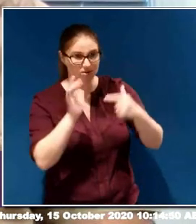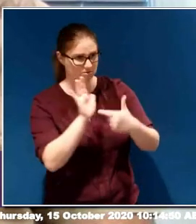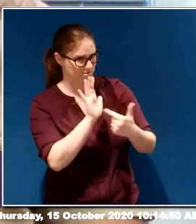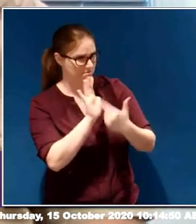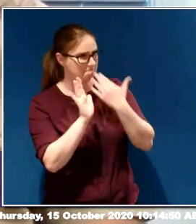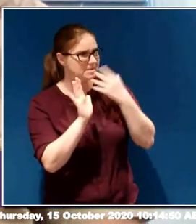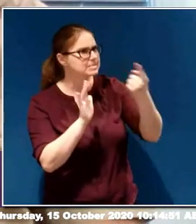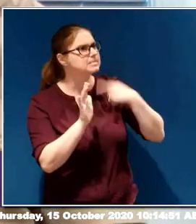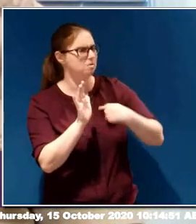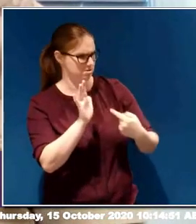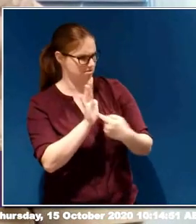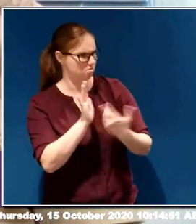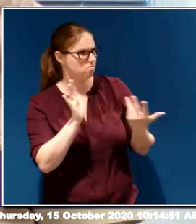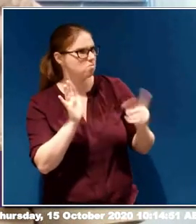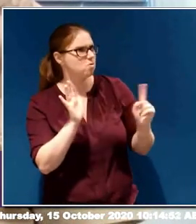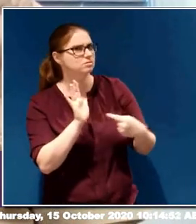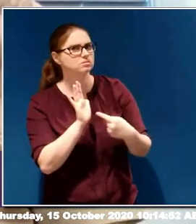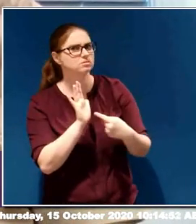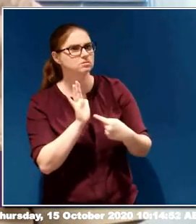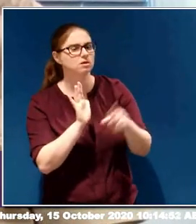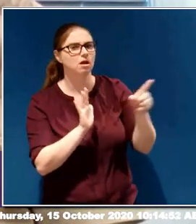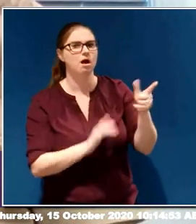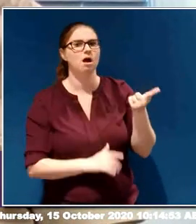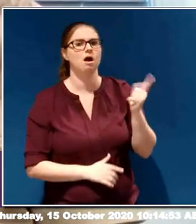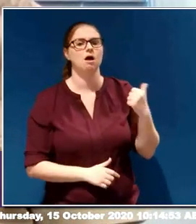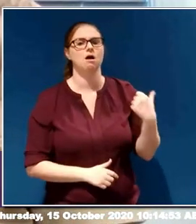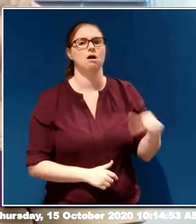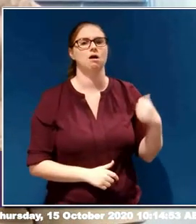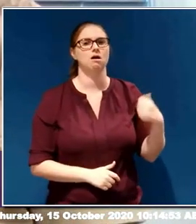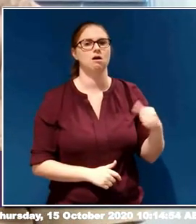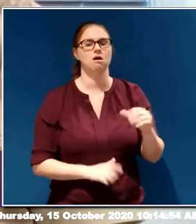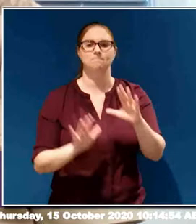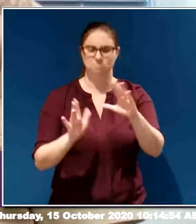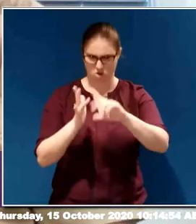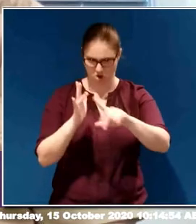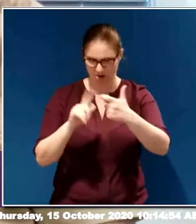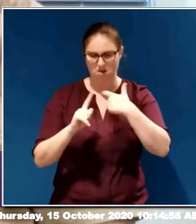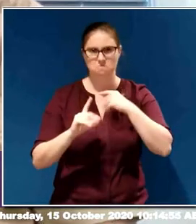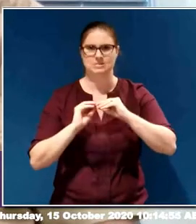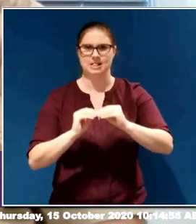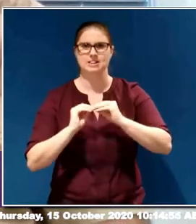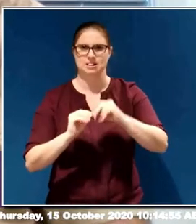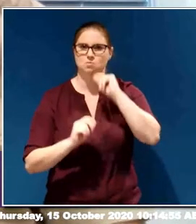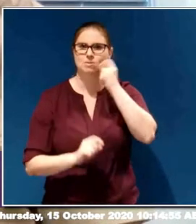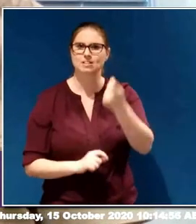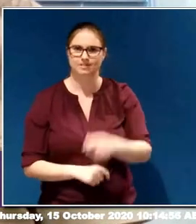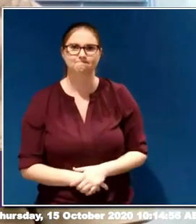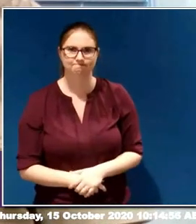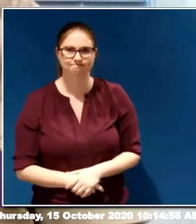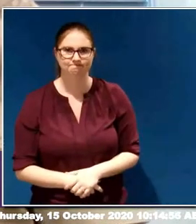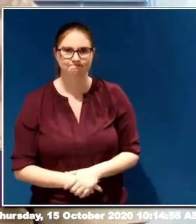and then he sort of said to me, "OK, I'll deal with it." And nothing had changed from that.